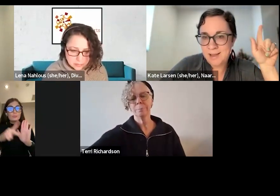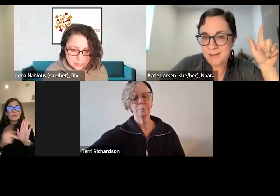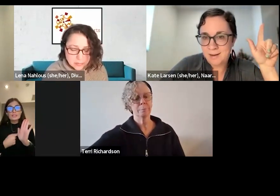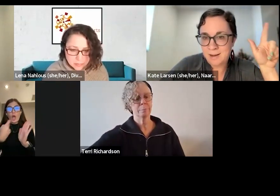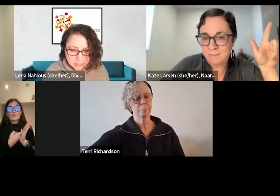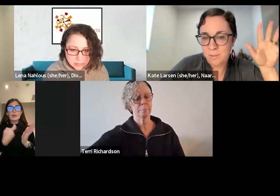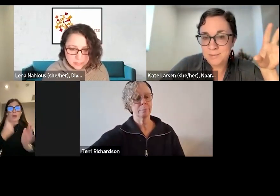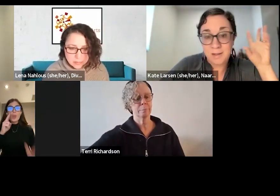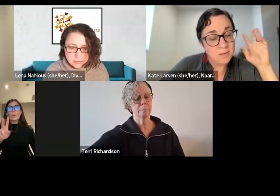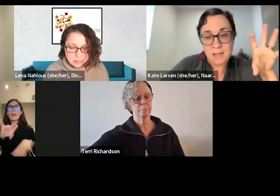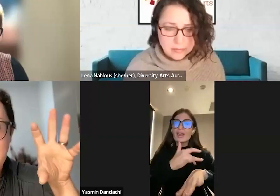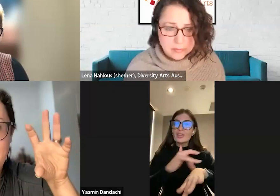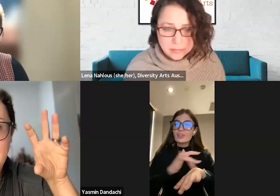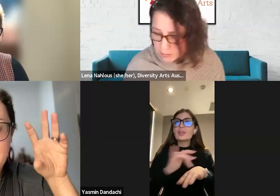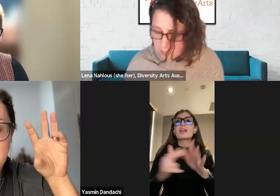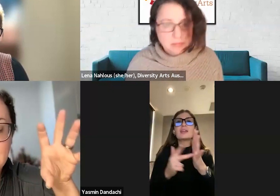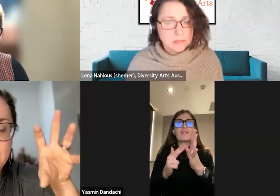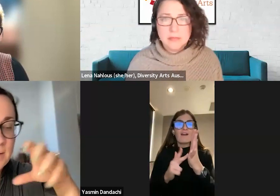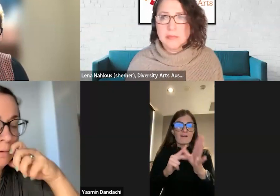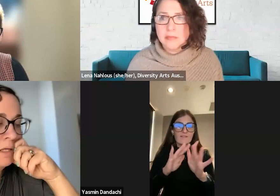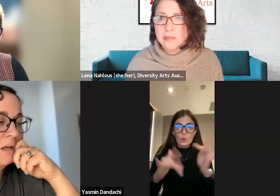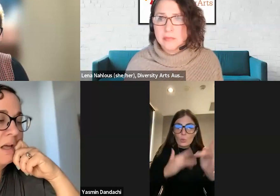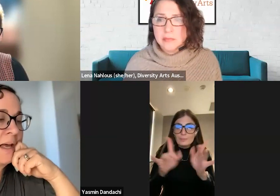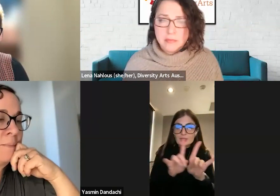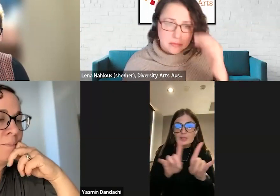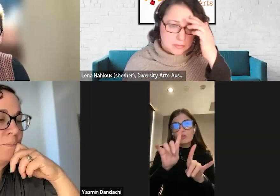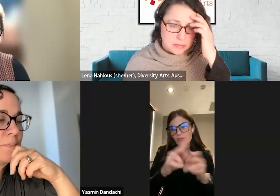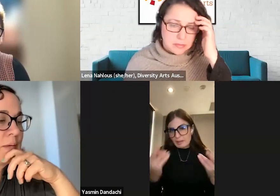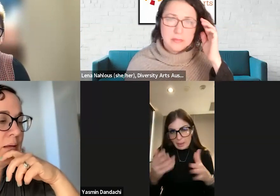and then NAVA website 'cause they're freely available.